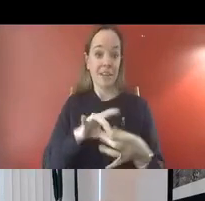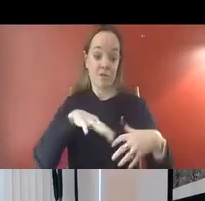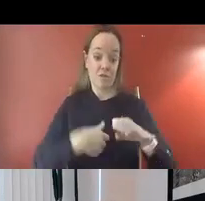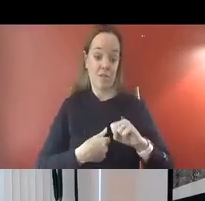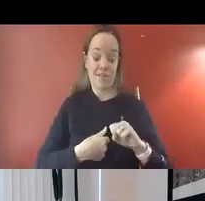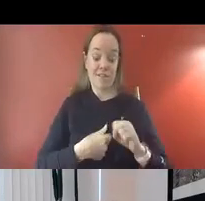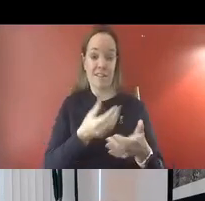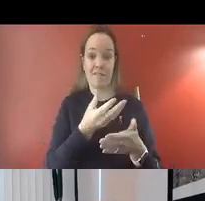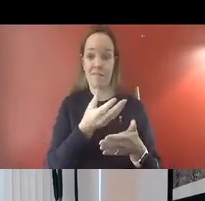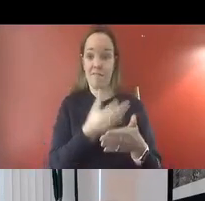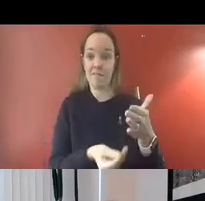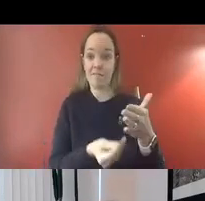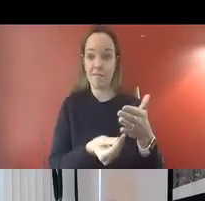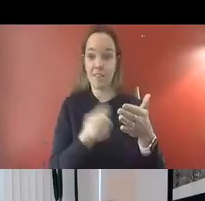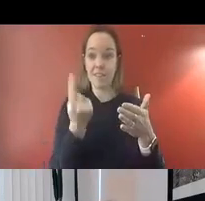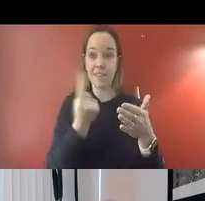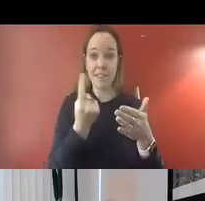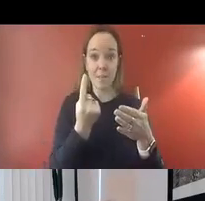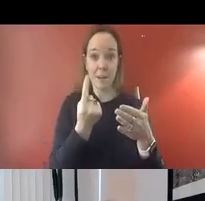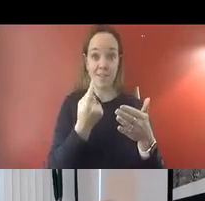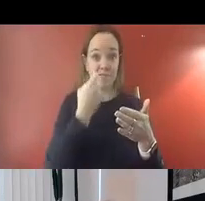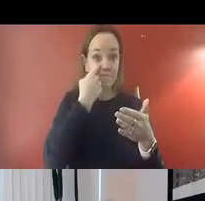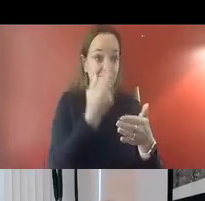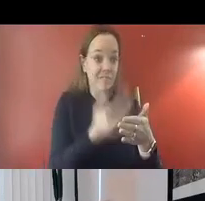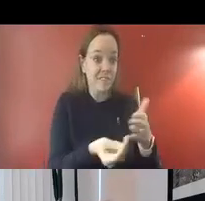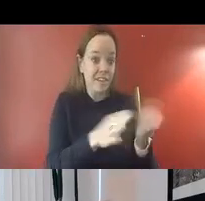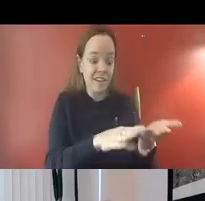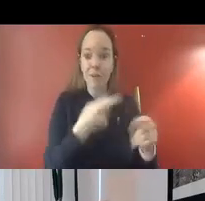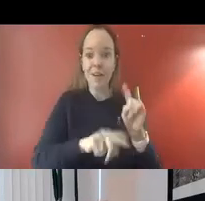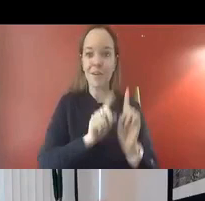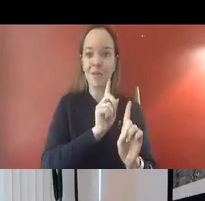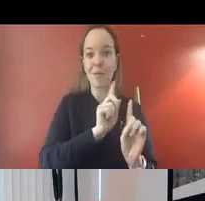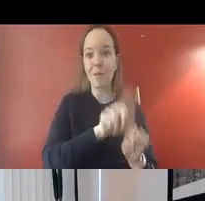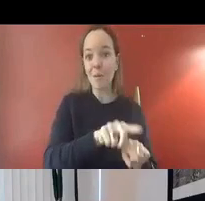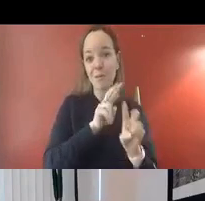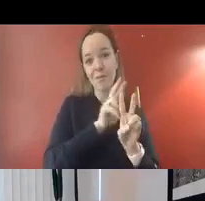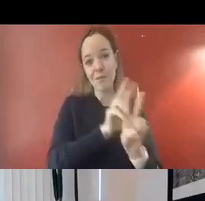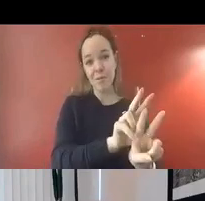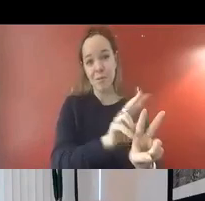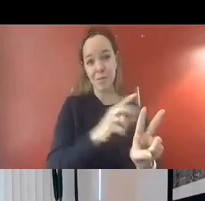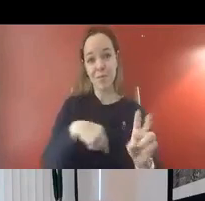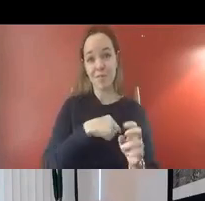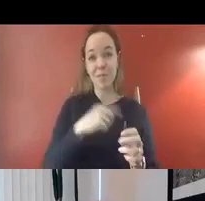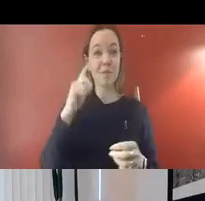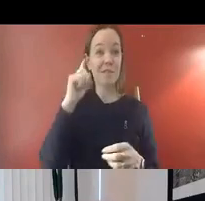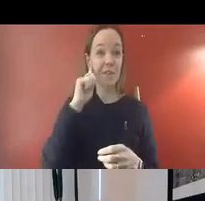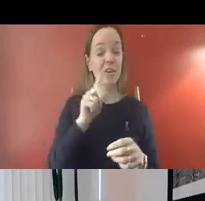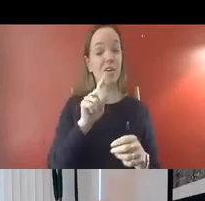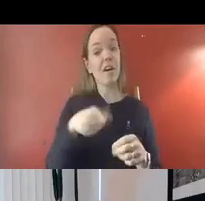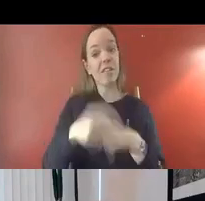funeral that you would normally go to. loved one when you can't attend the We're hearing grief from people they funeral that you would normally go to. can't do birthday parties that they We're hearing grief from people they would typically attend to, or to can't do birthday parties that they